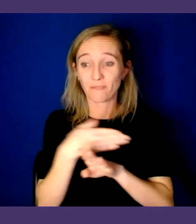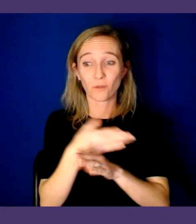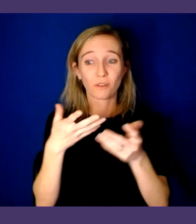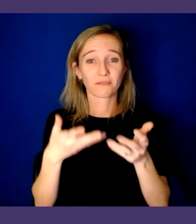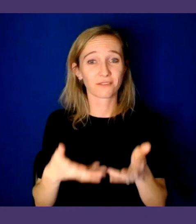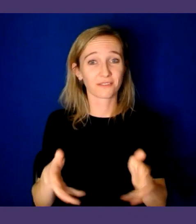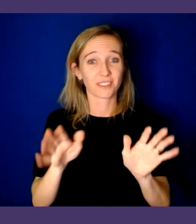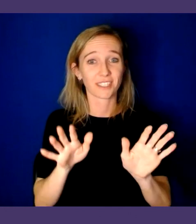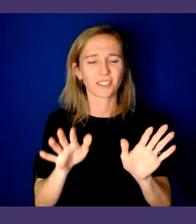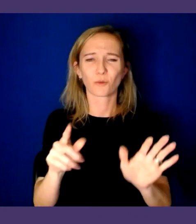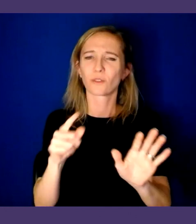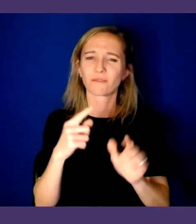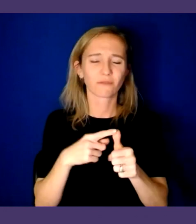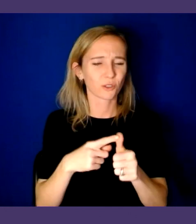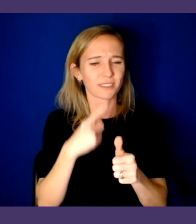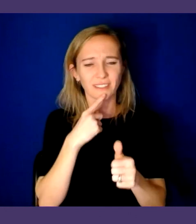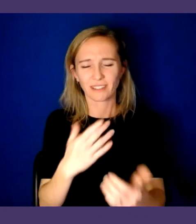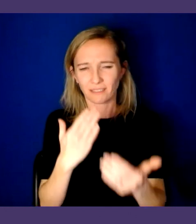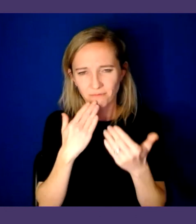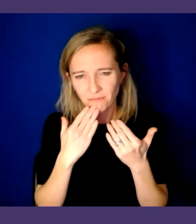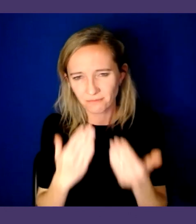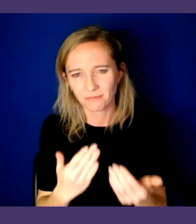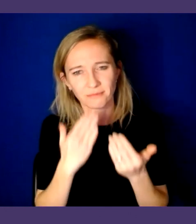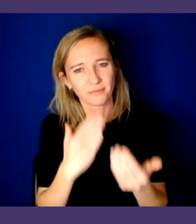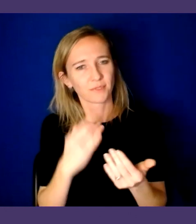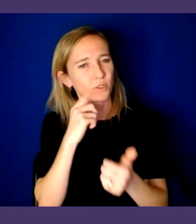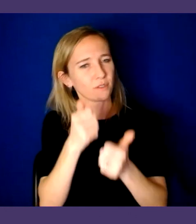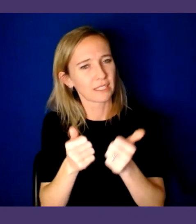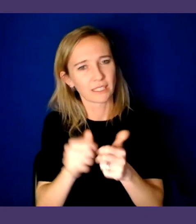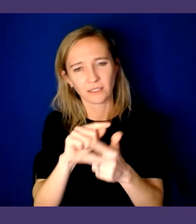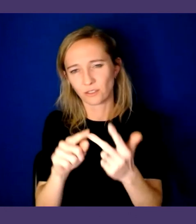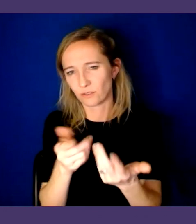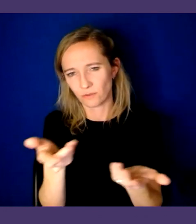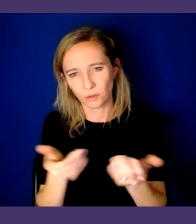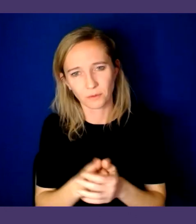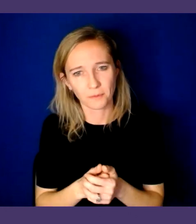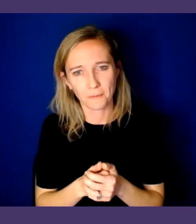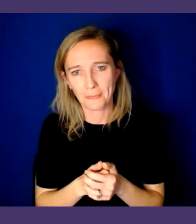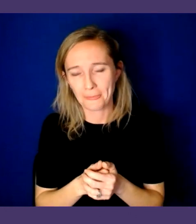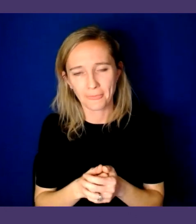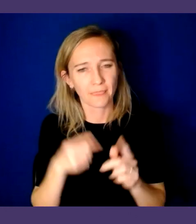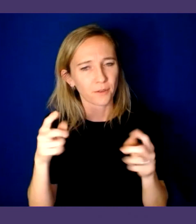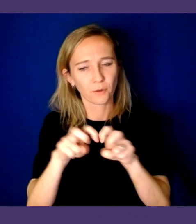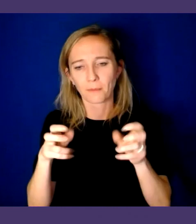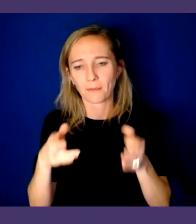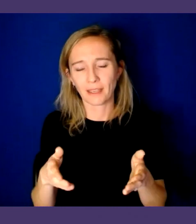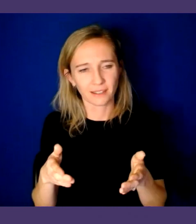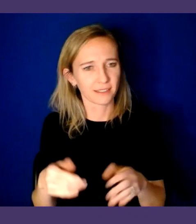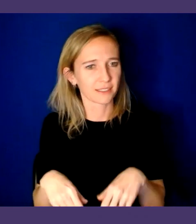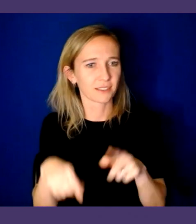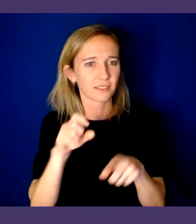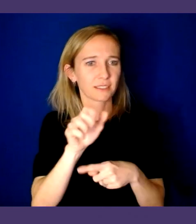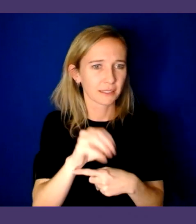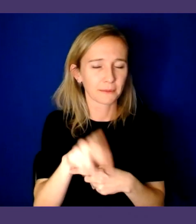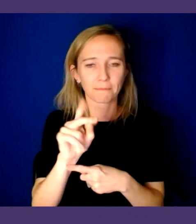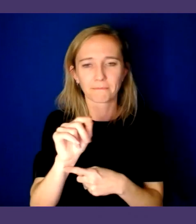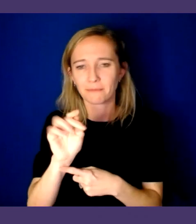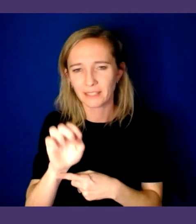my heartfelt gratitude to each of you esteemed panelists. Sam Evans, Kate Sonka, and Shawn Henry,